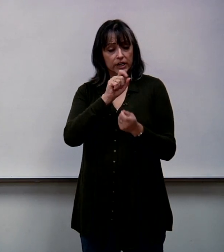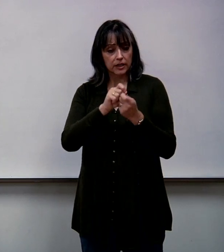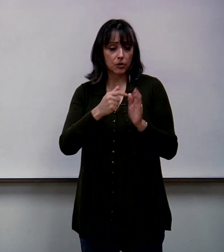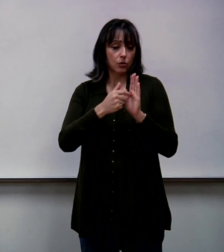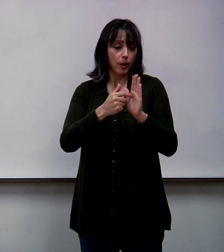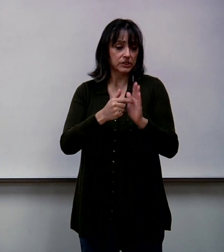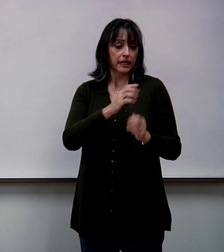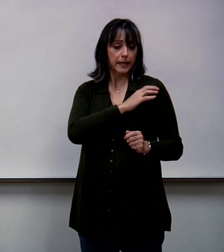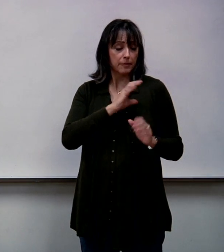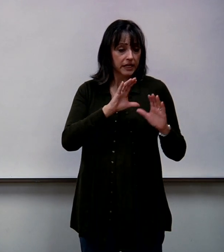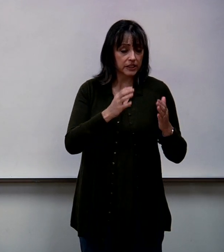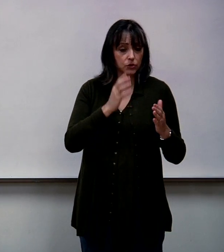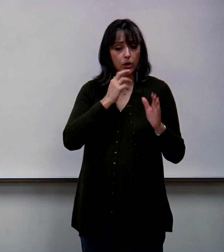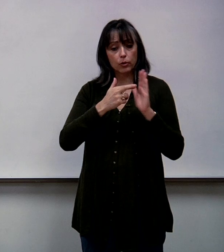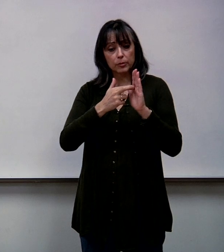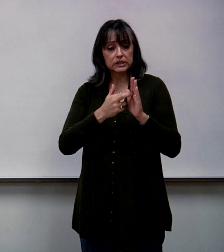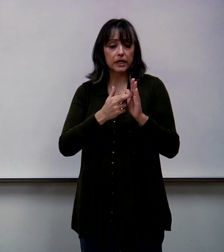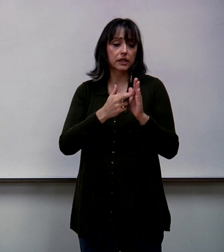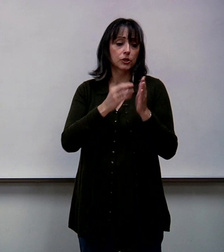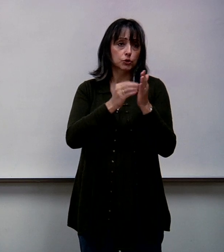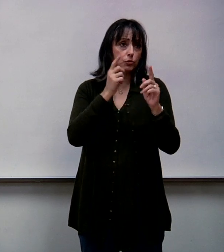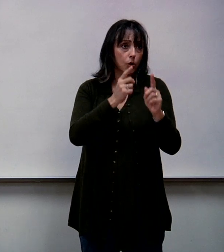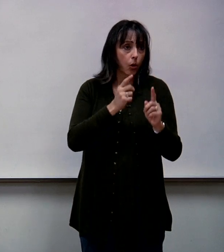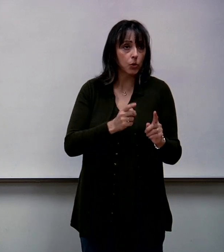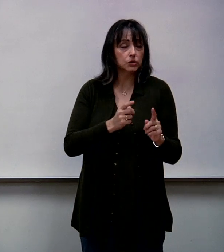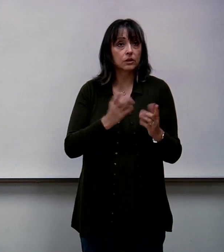For example, on committees talking about curriculum development across campus.